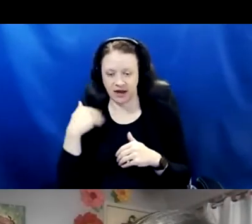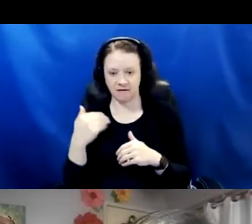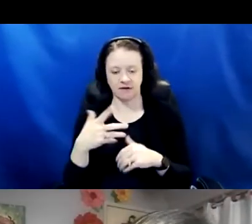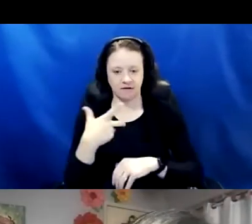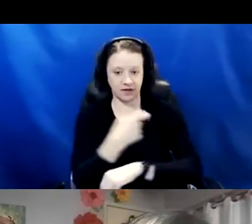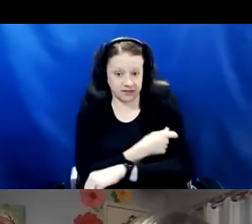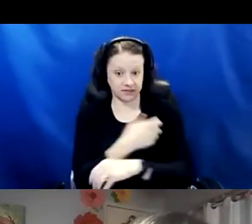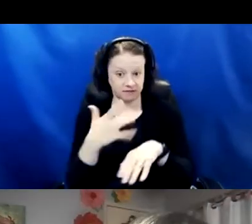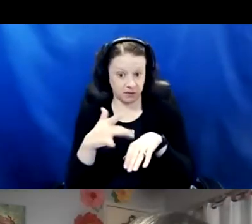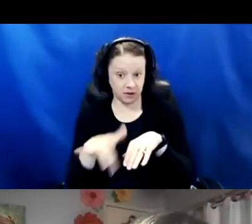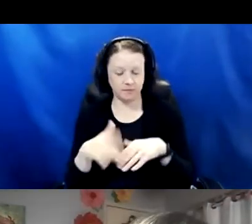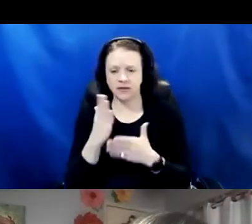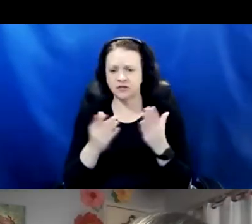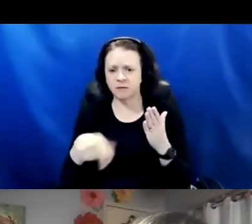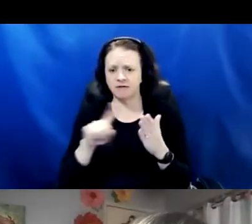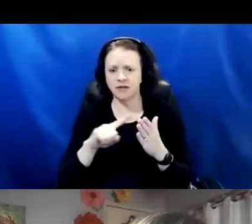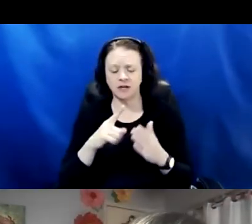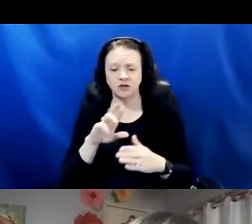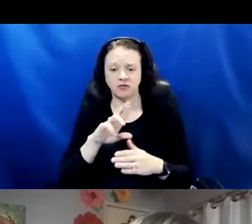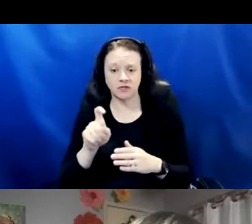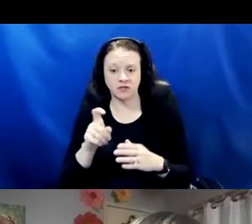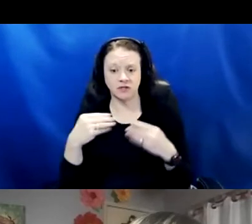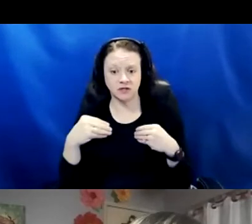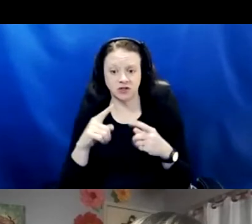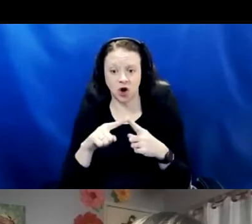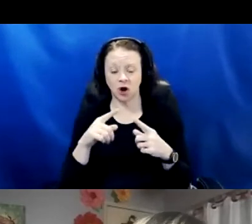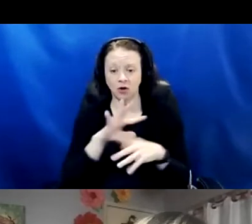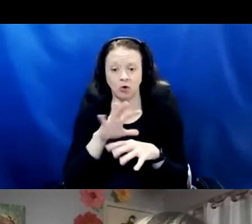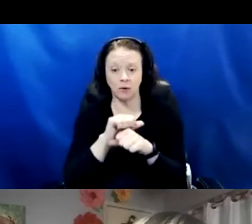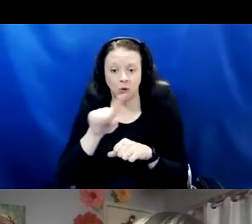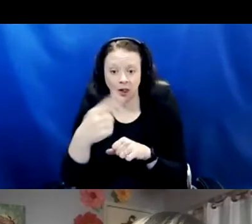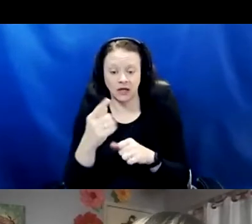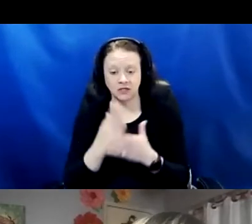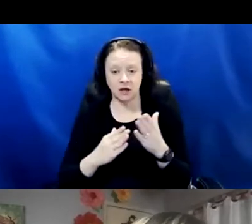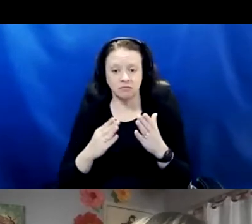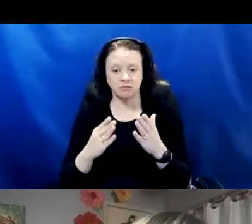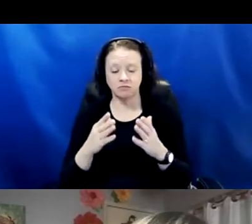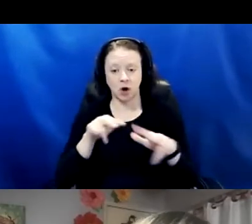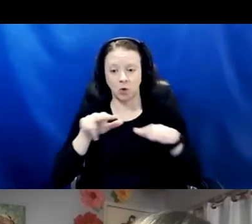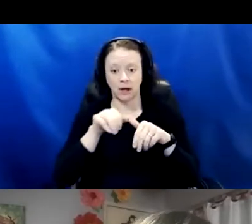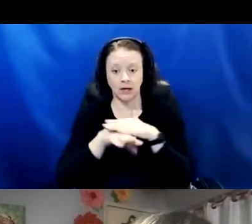Some of these pharmacies are by appointment, sometimes they're walk-ins, and also sometimes the pharmacies have waitlists